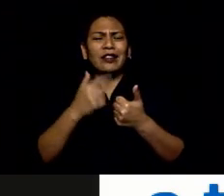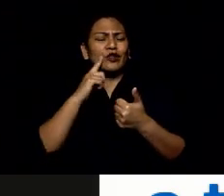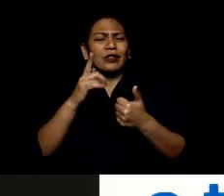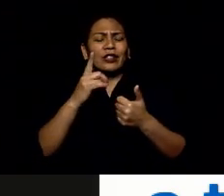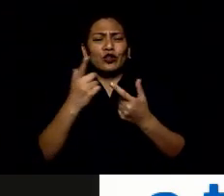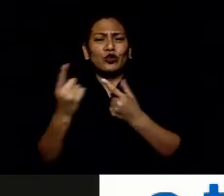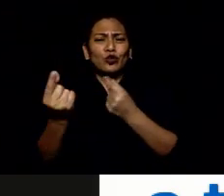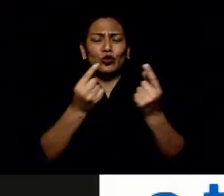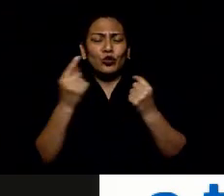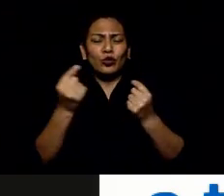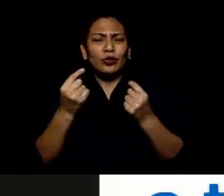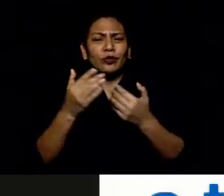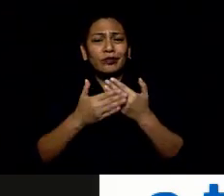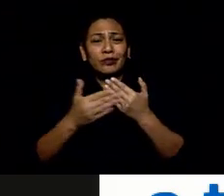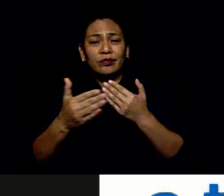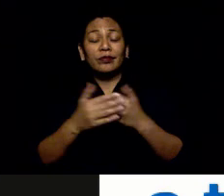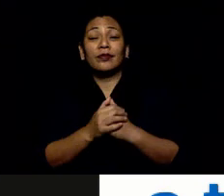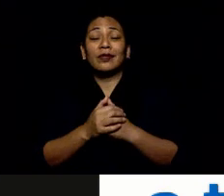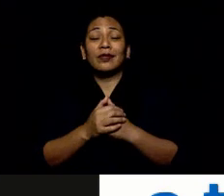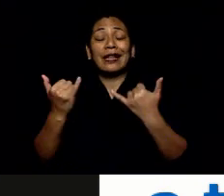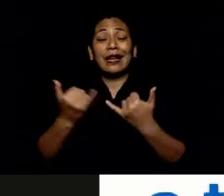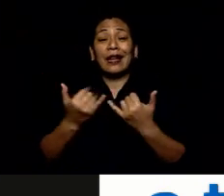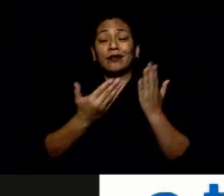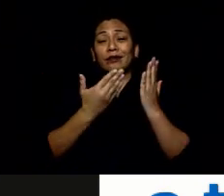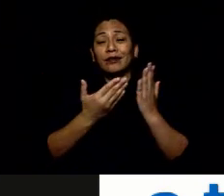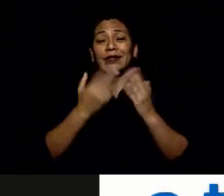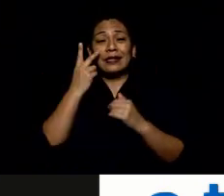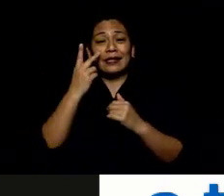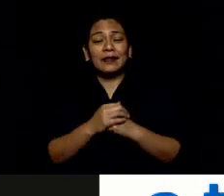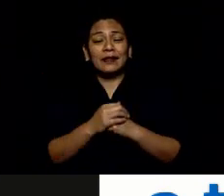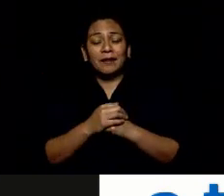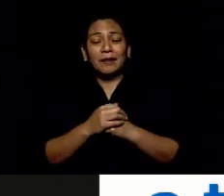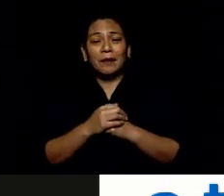Um, so here we see that the, the different boundaries they have and